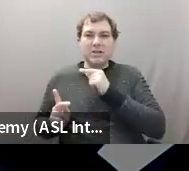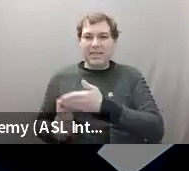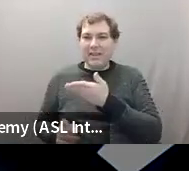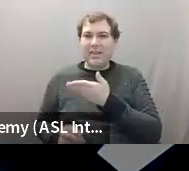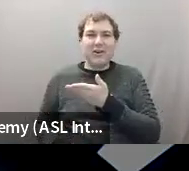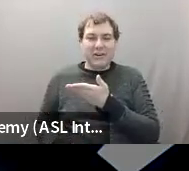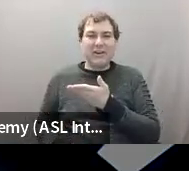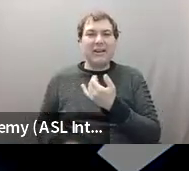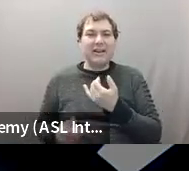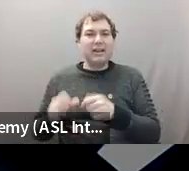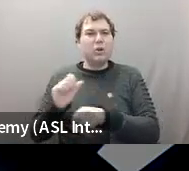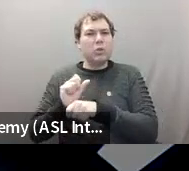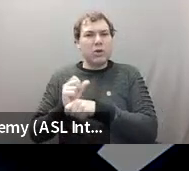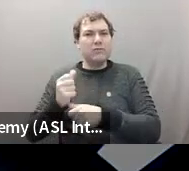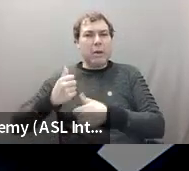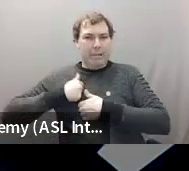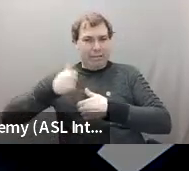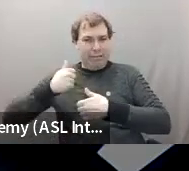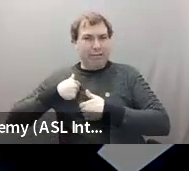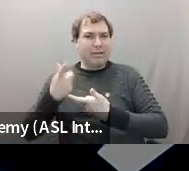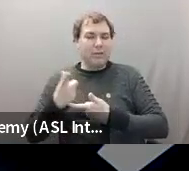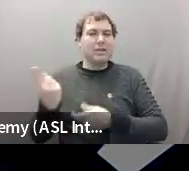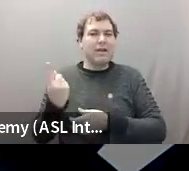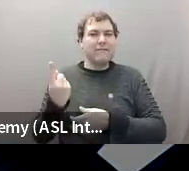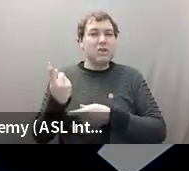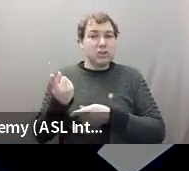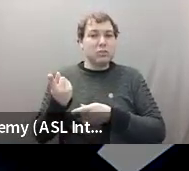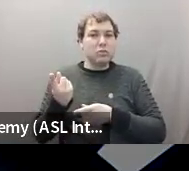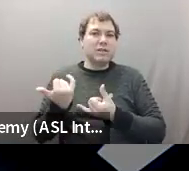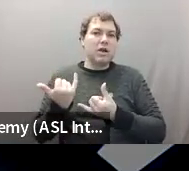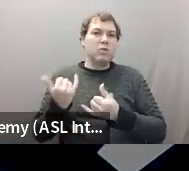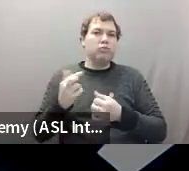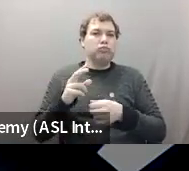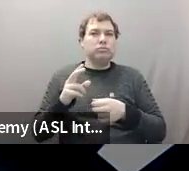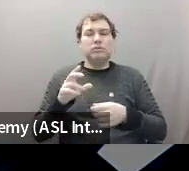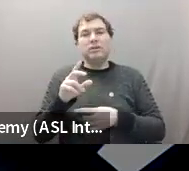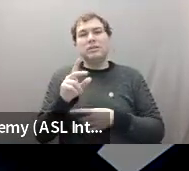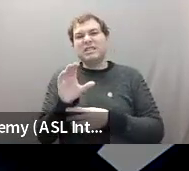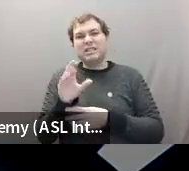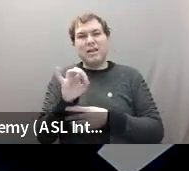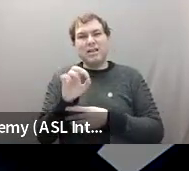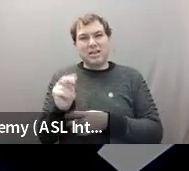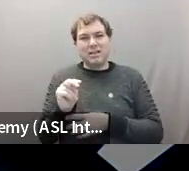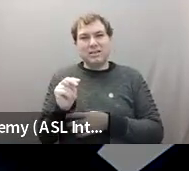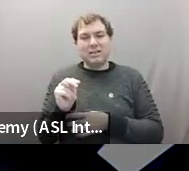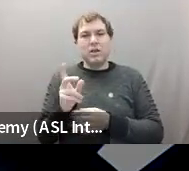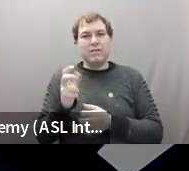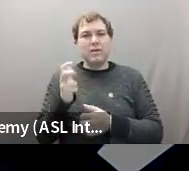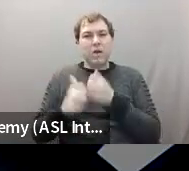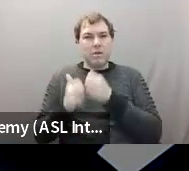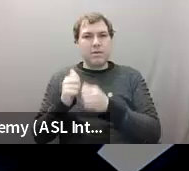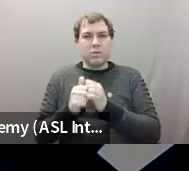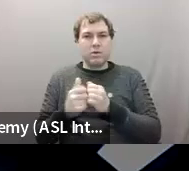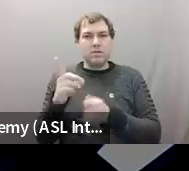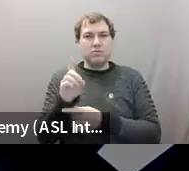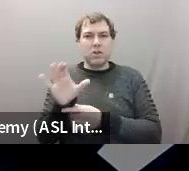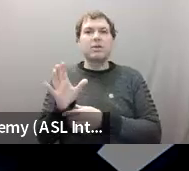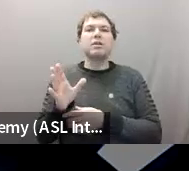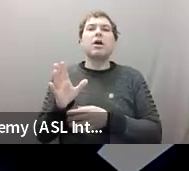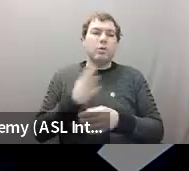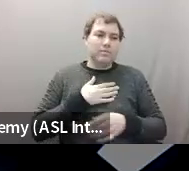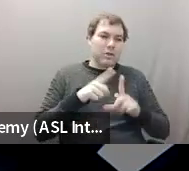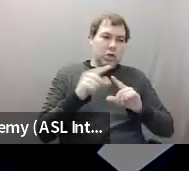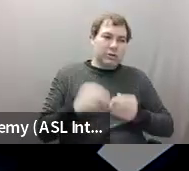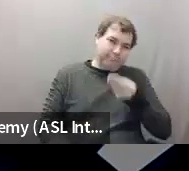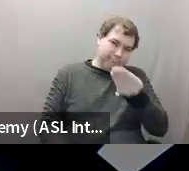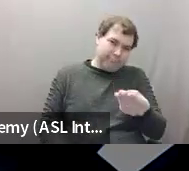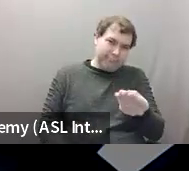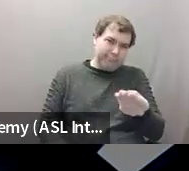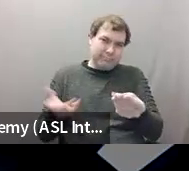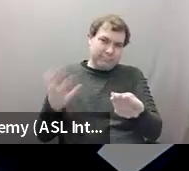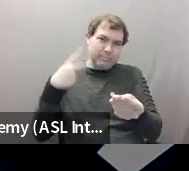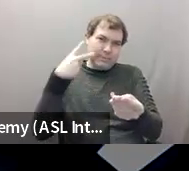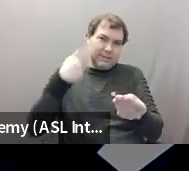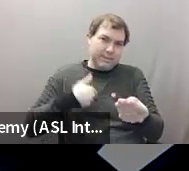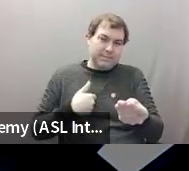Jen Hawkinson: Gal that worked for the military that was having. She was a civilian, having a hard time getting some document, and I'm like, here's my card. Come, see me so you just you never know.